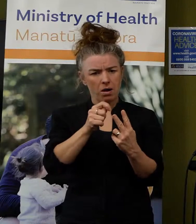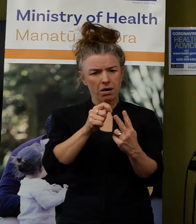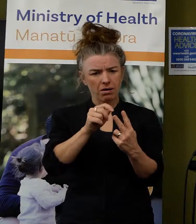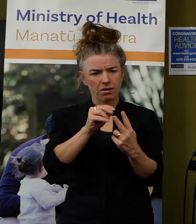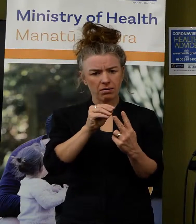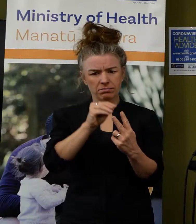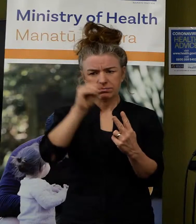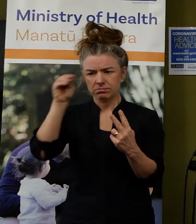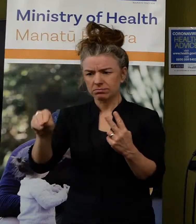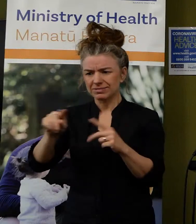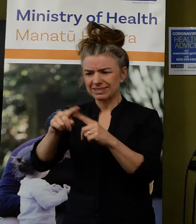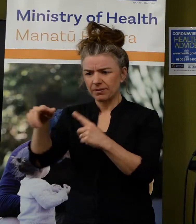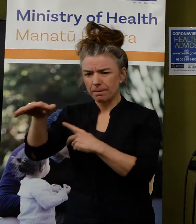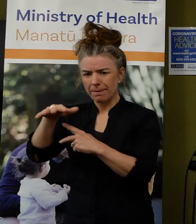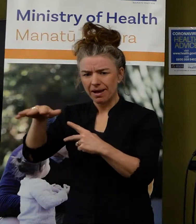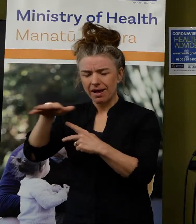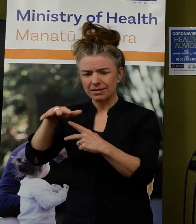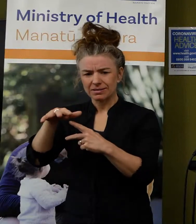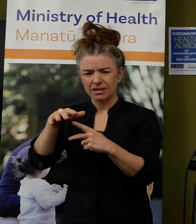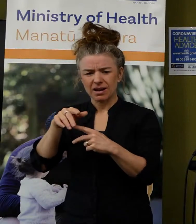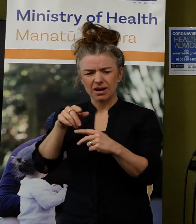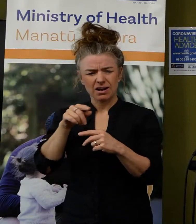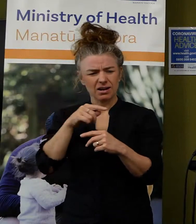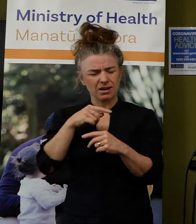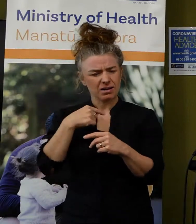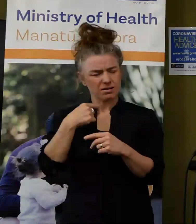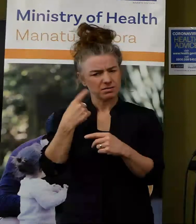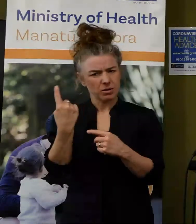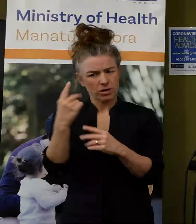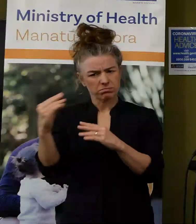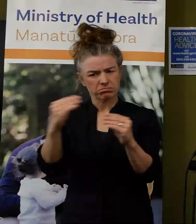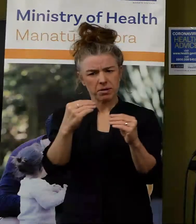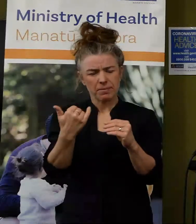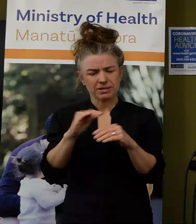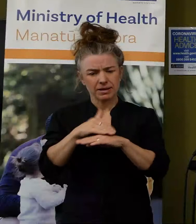I mean, there was some talk of maybe opening a smaller place somewhere, or would they also